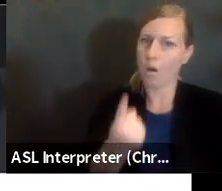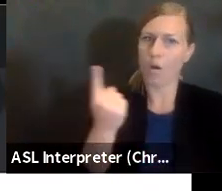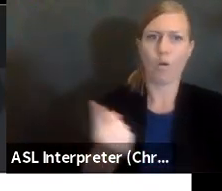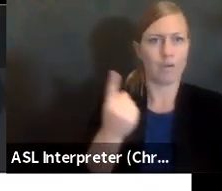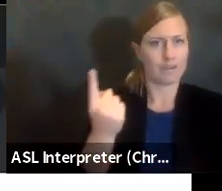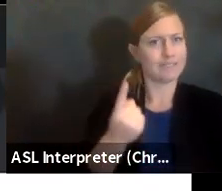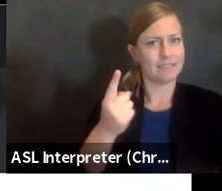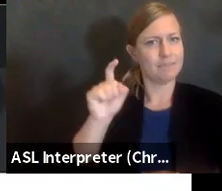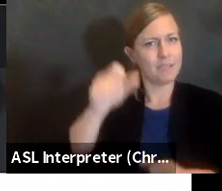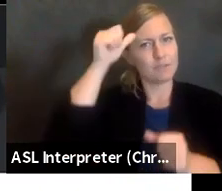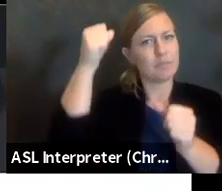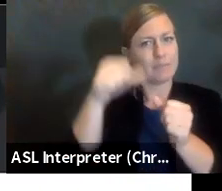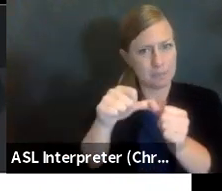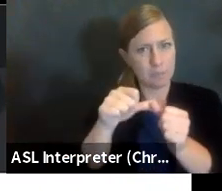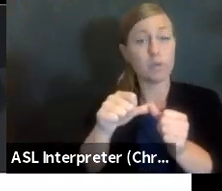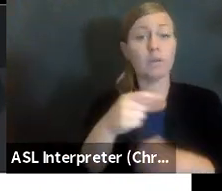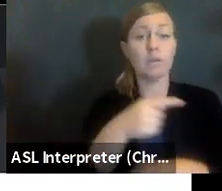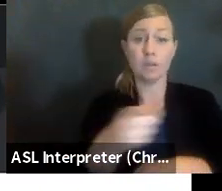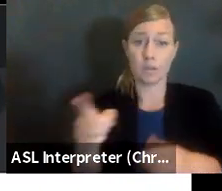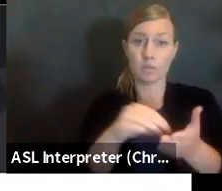ESD 112 - Katherine Livick: that the students are going to be more flexible than you are.